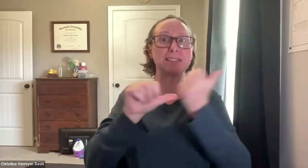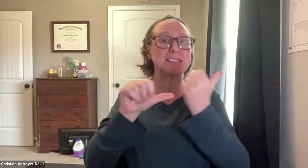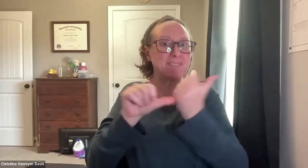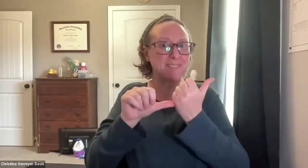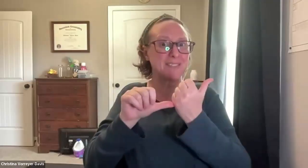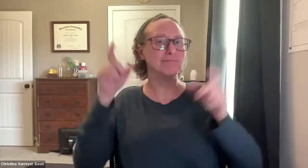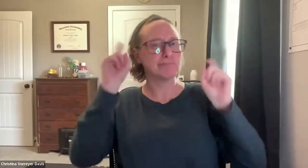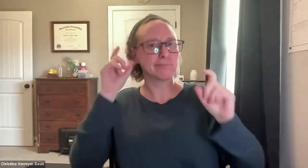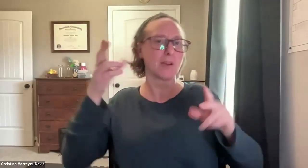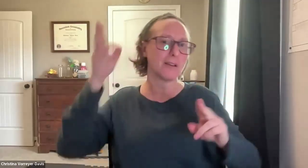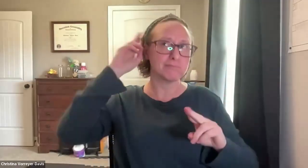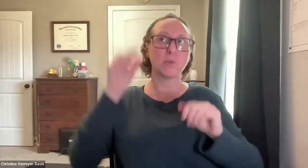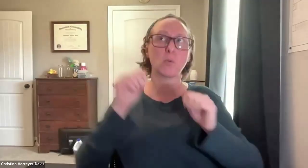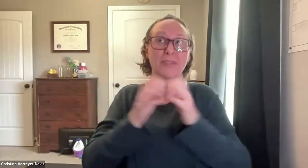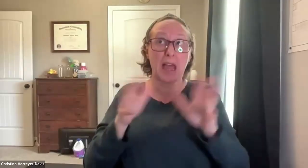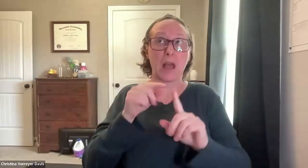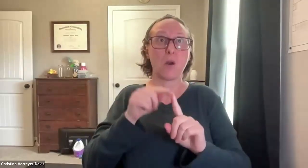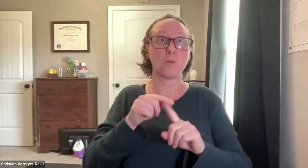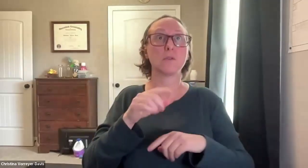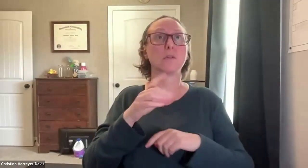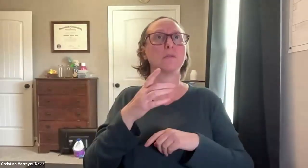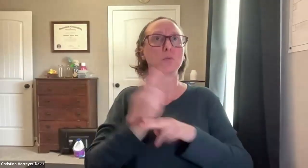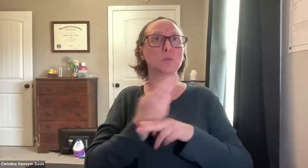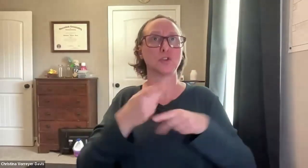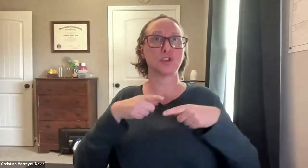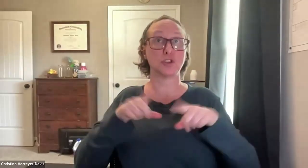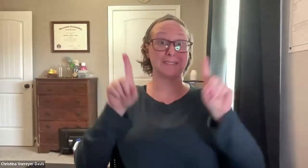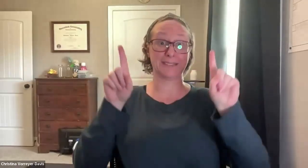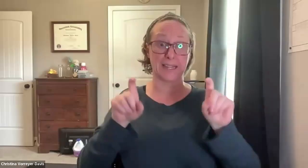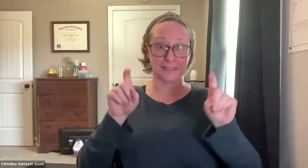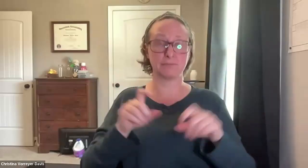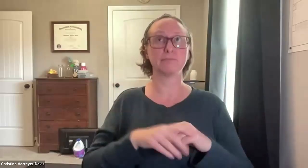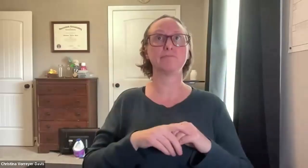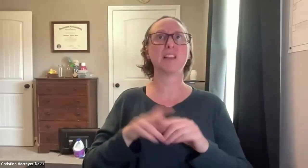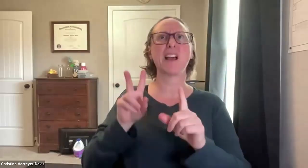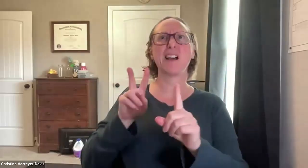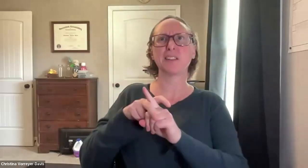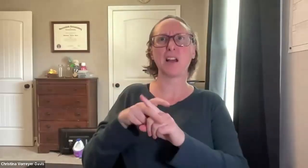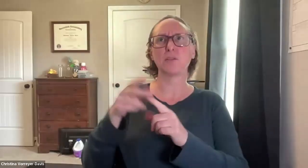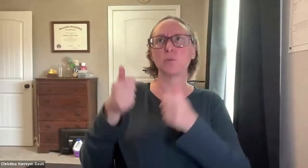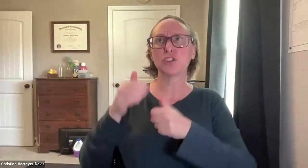without the child's assistive listening devices that might be worn during a test.